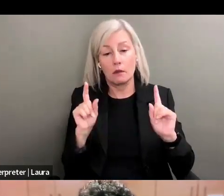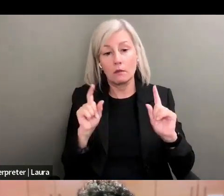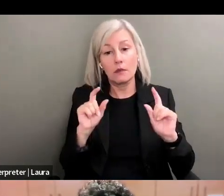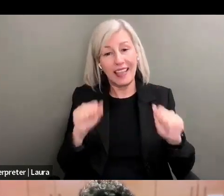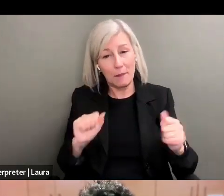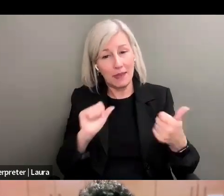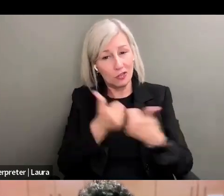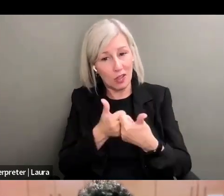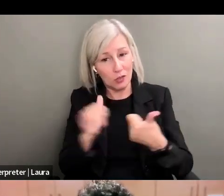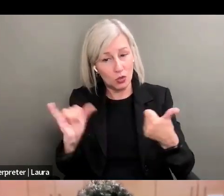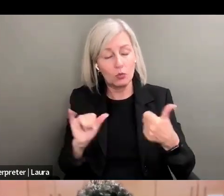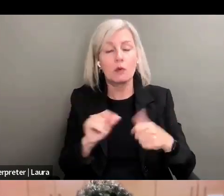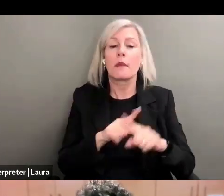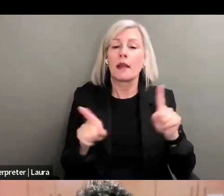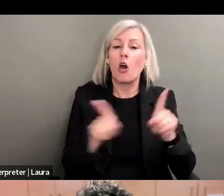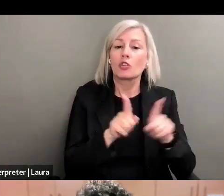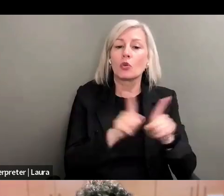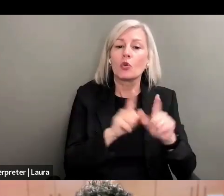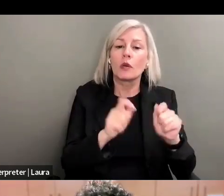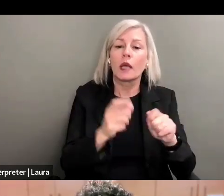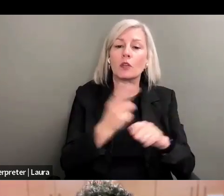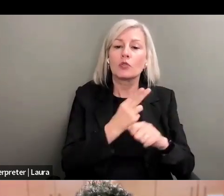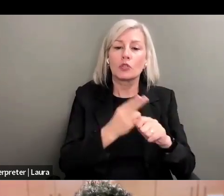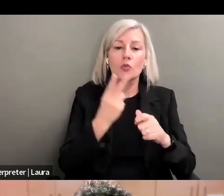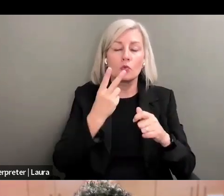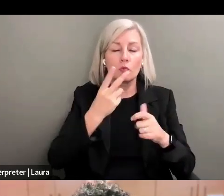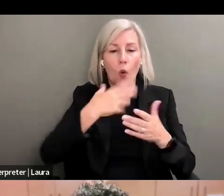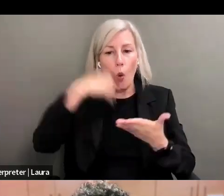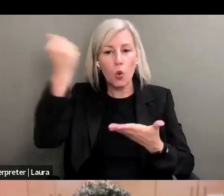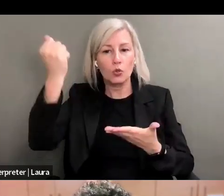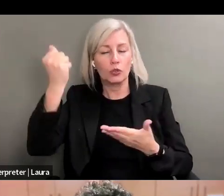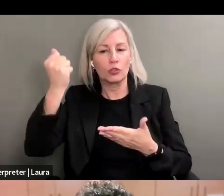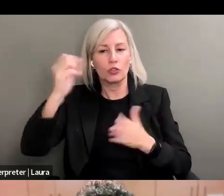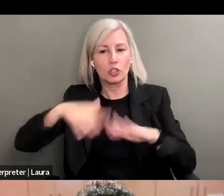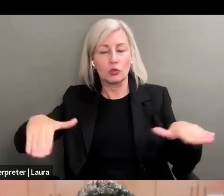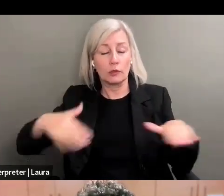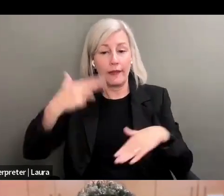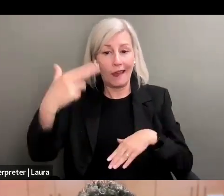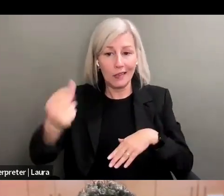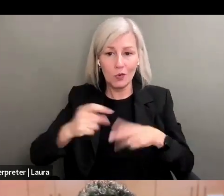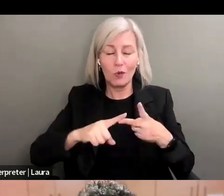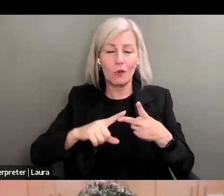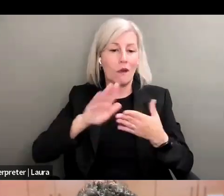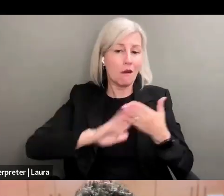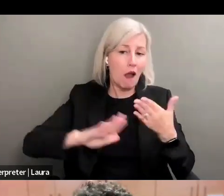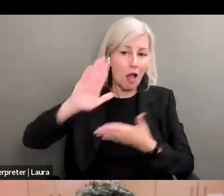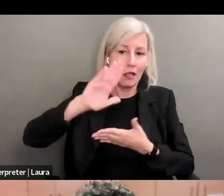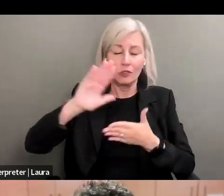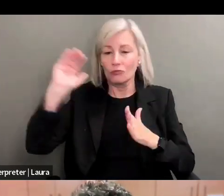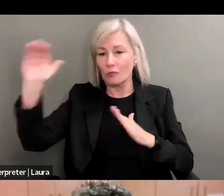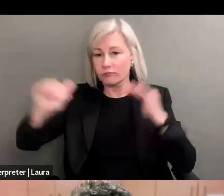And then I like that this can also transition to older children. So, when they're in high school or even later in college and as adults, they can